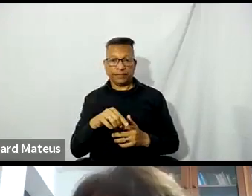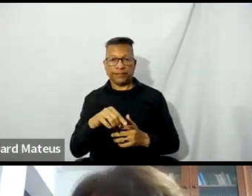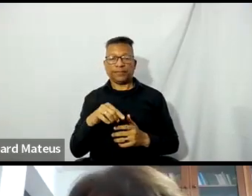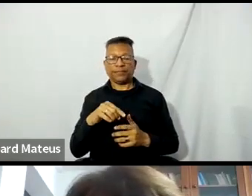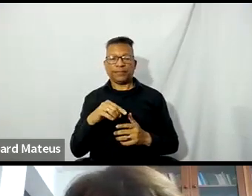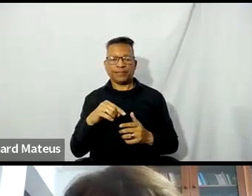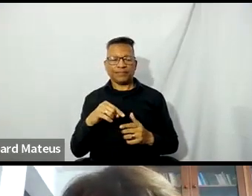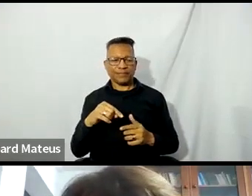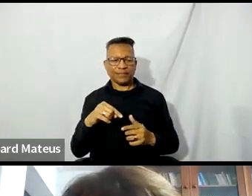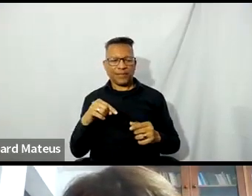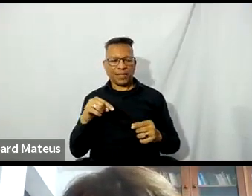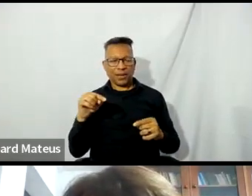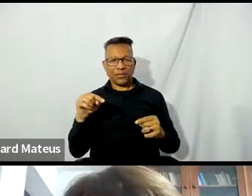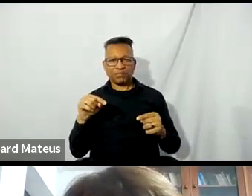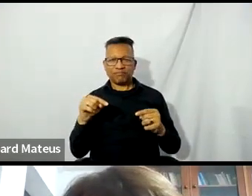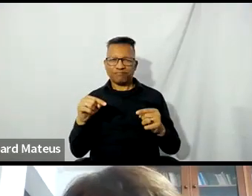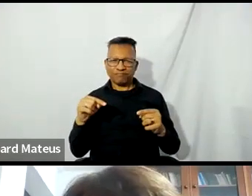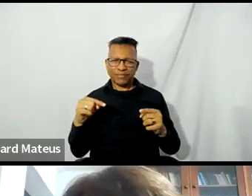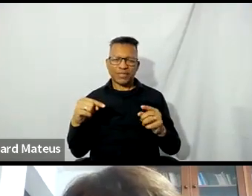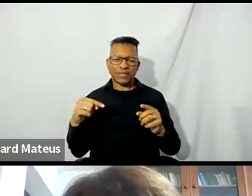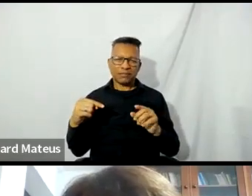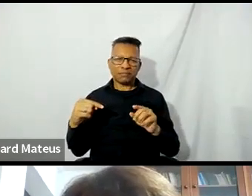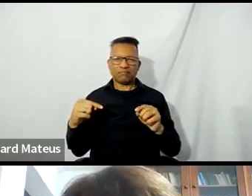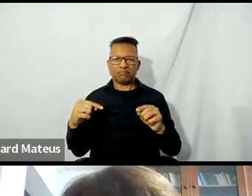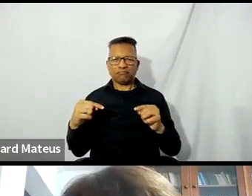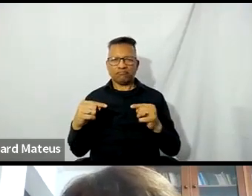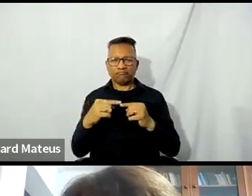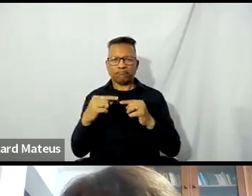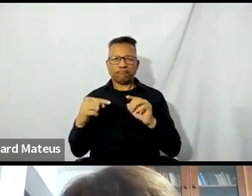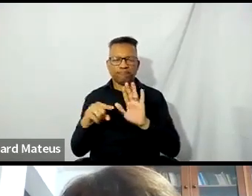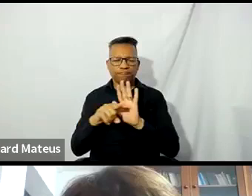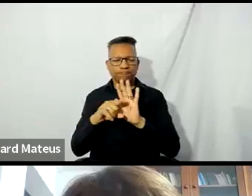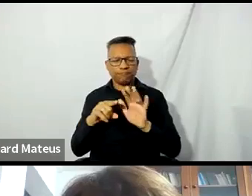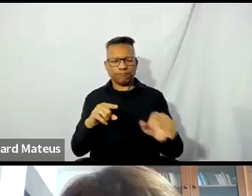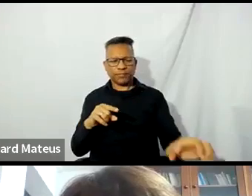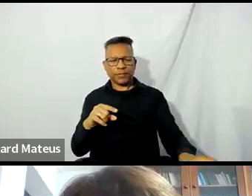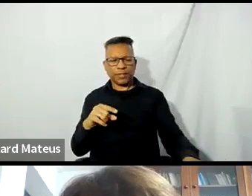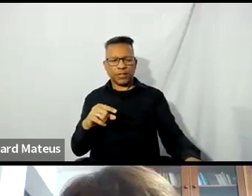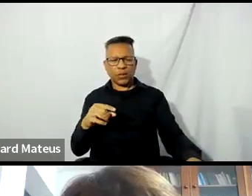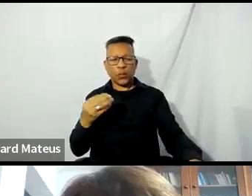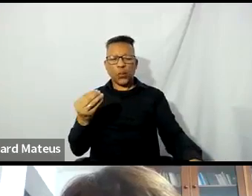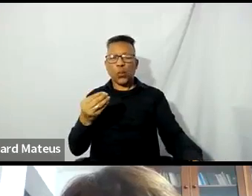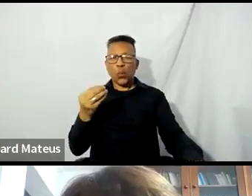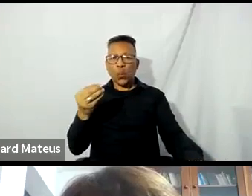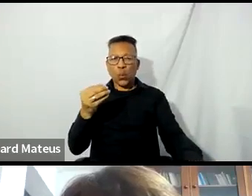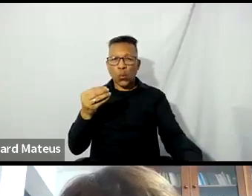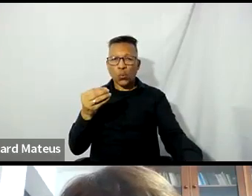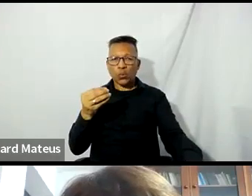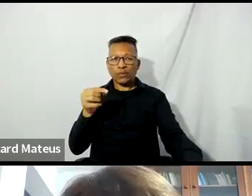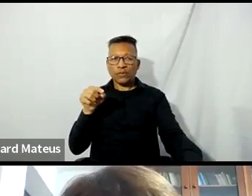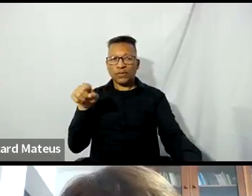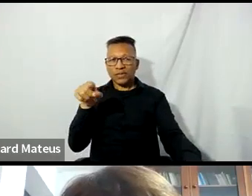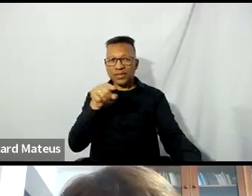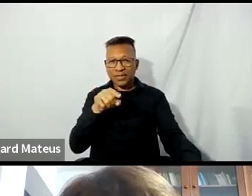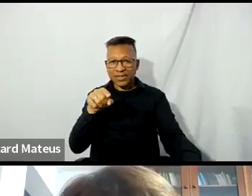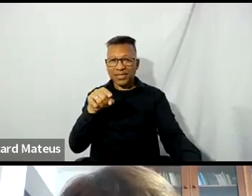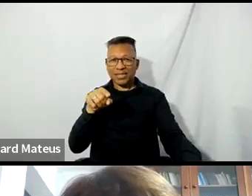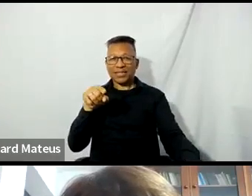think it's you u is is u is is how u is is how you in the is is how you in the classroom